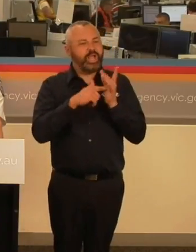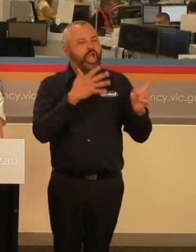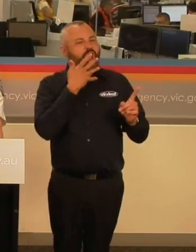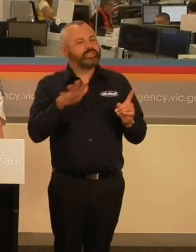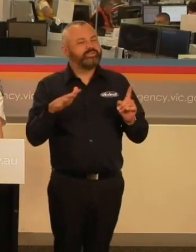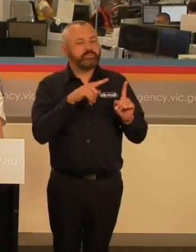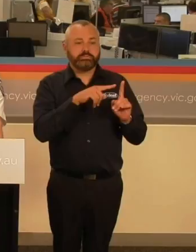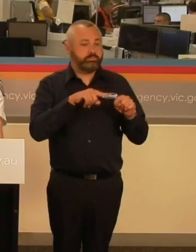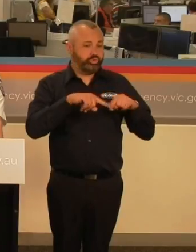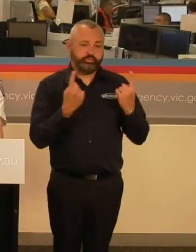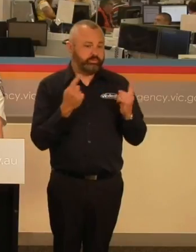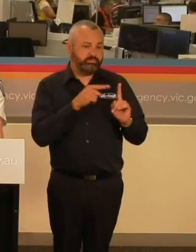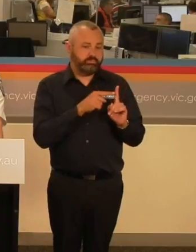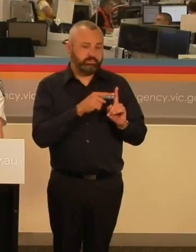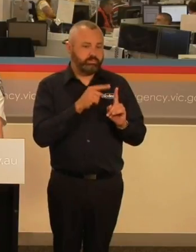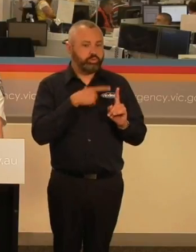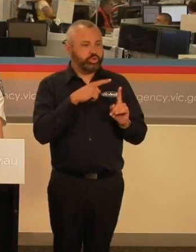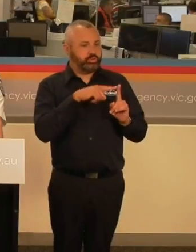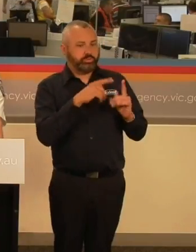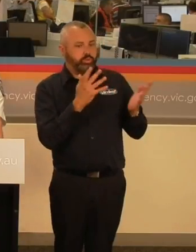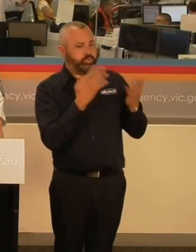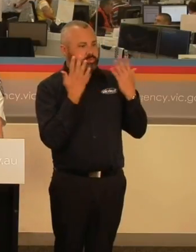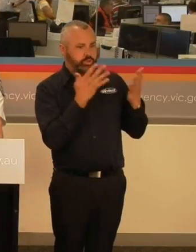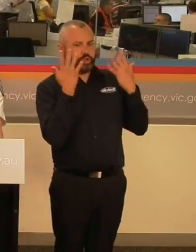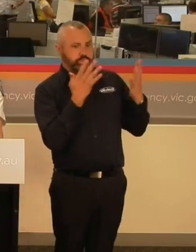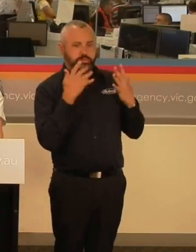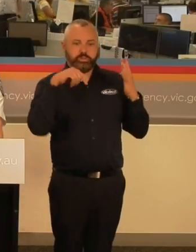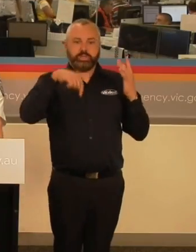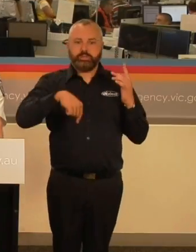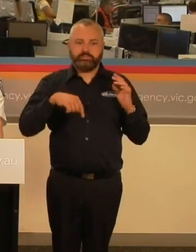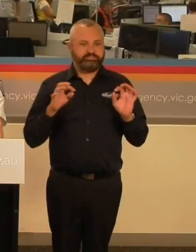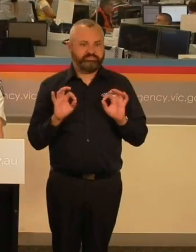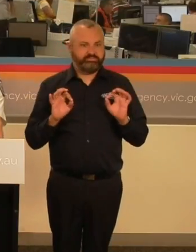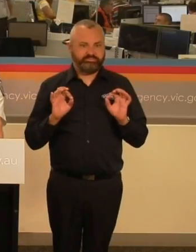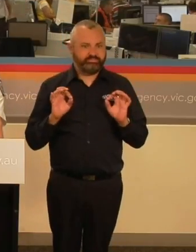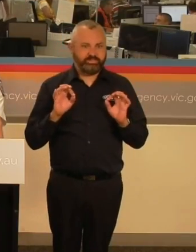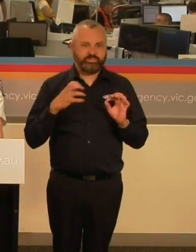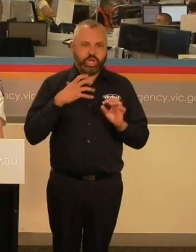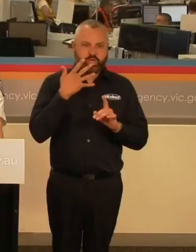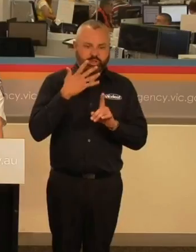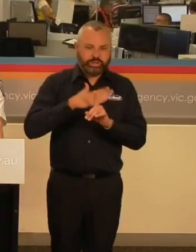the temperatures stay higher up for longer the environment